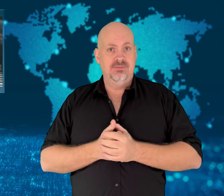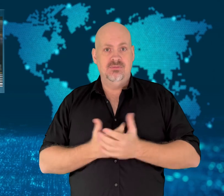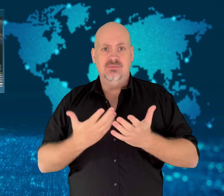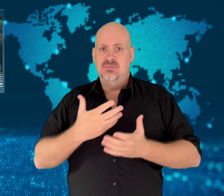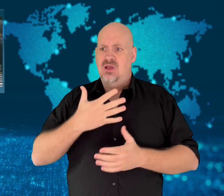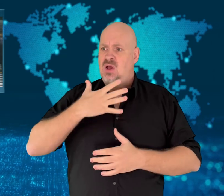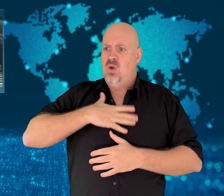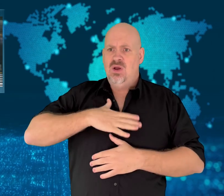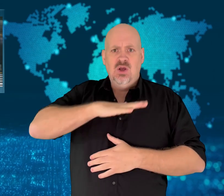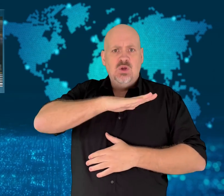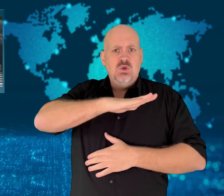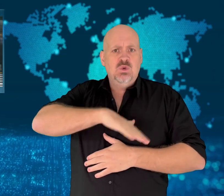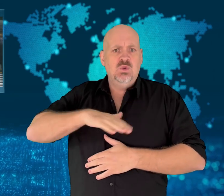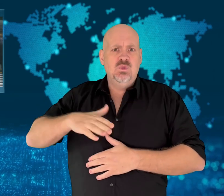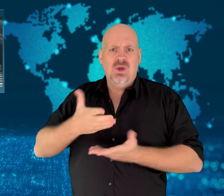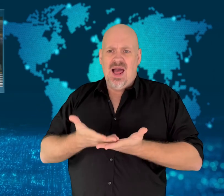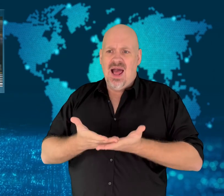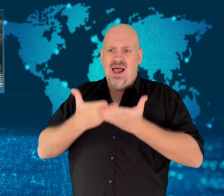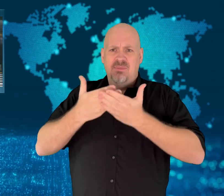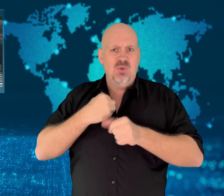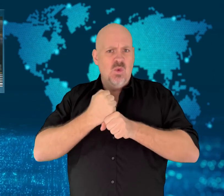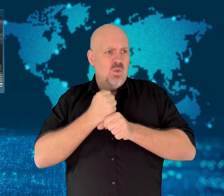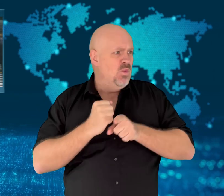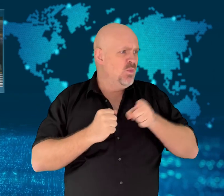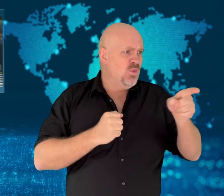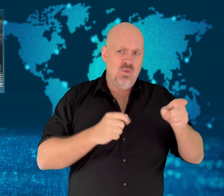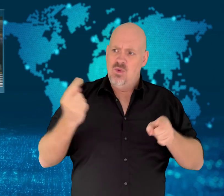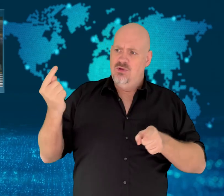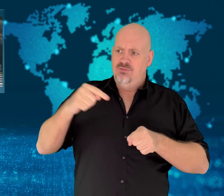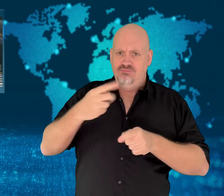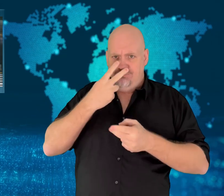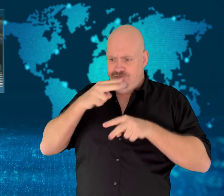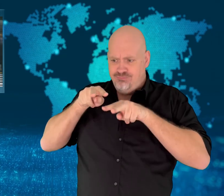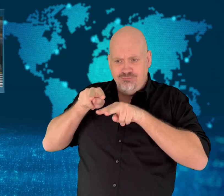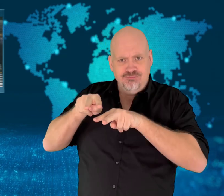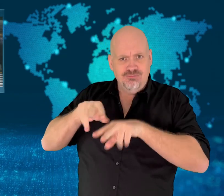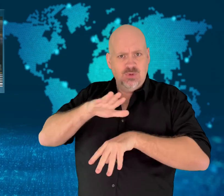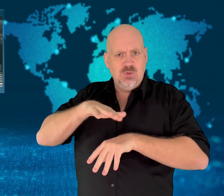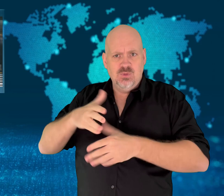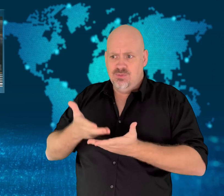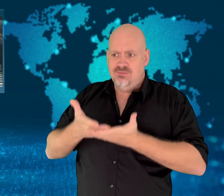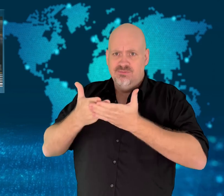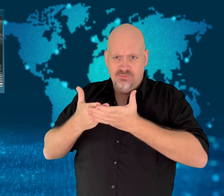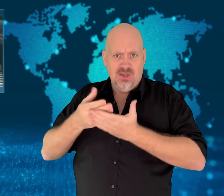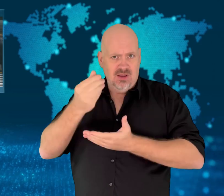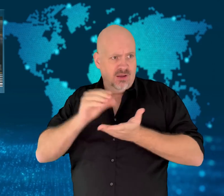who give birth, or who need childcare.